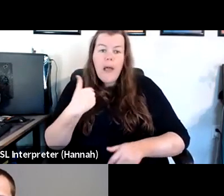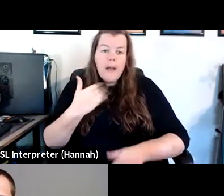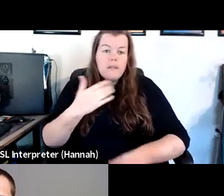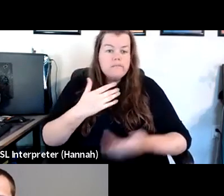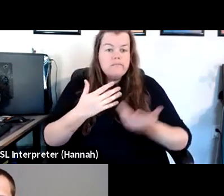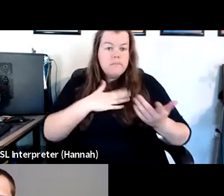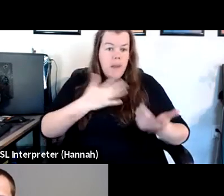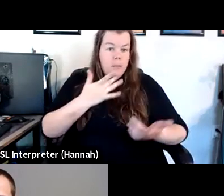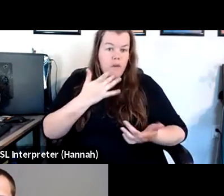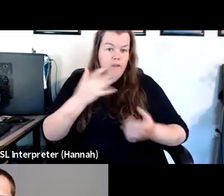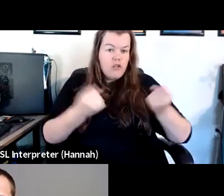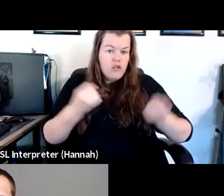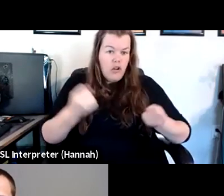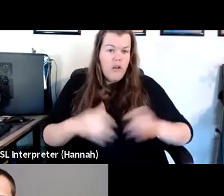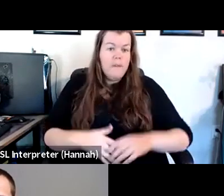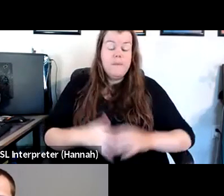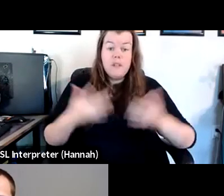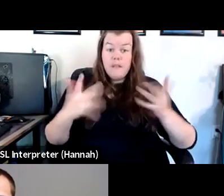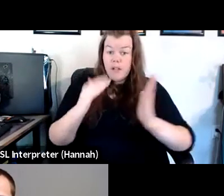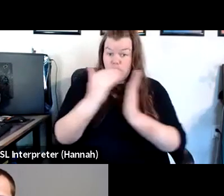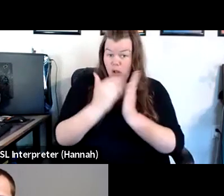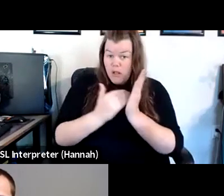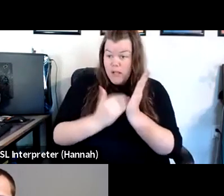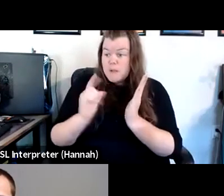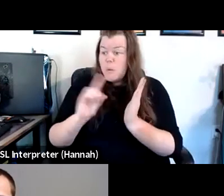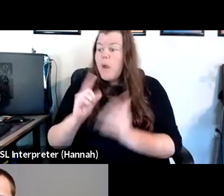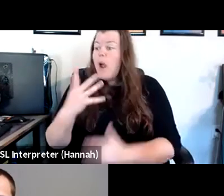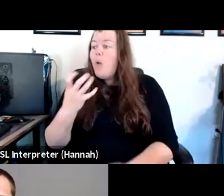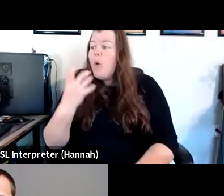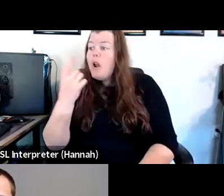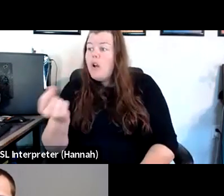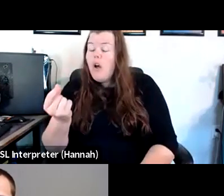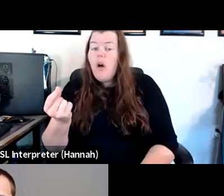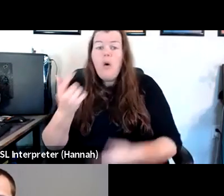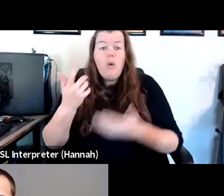After I had a good list of places to go, I talked to my dad. He's a really good negotiator and I